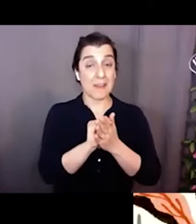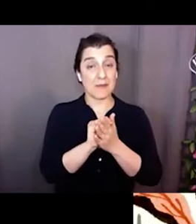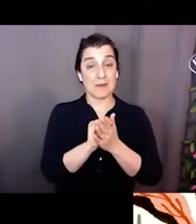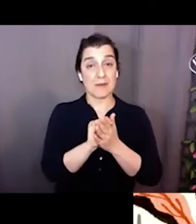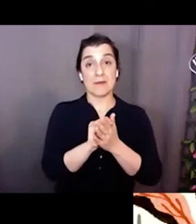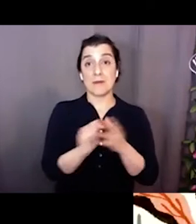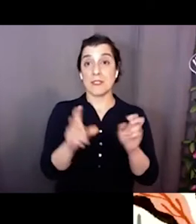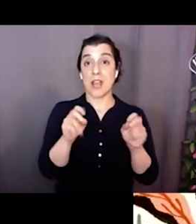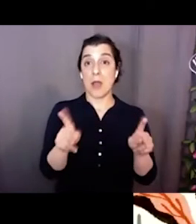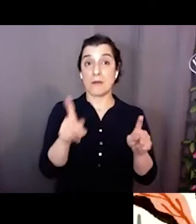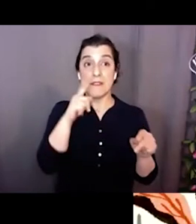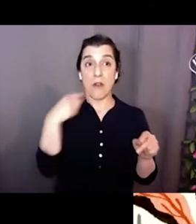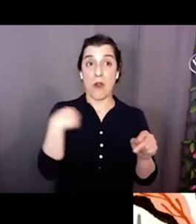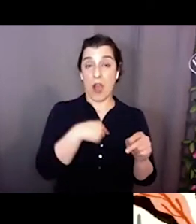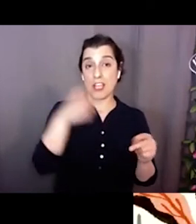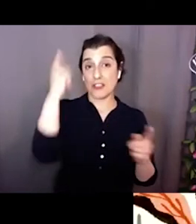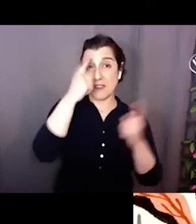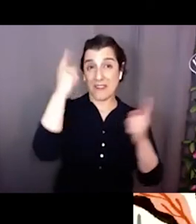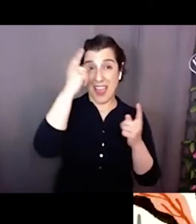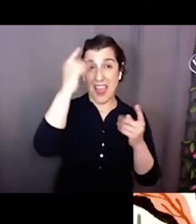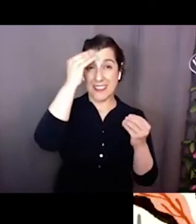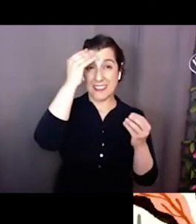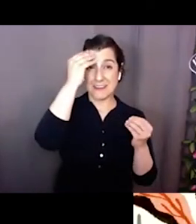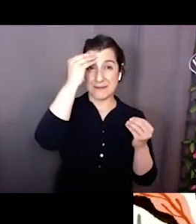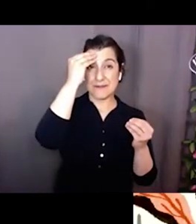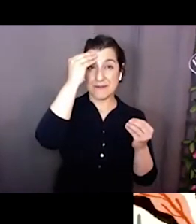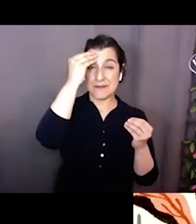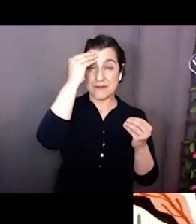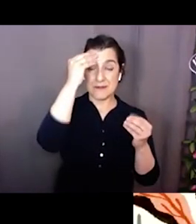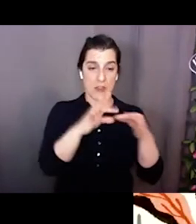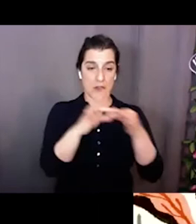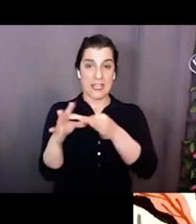relationships that let us share our value and that brings value to us,